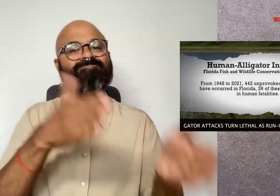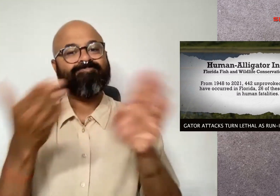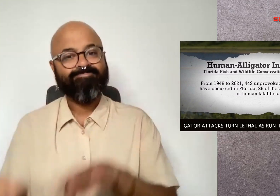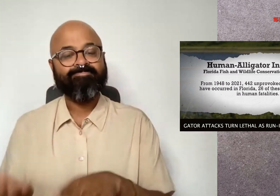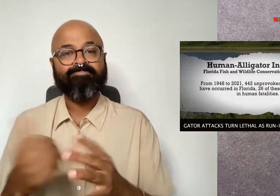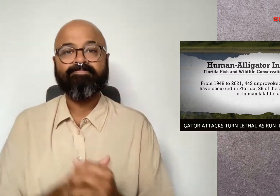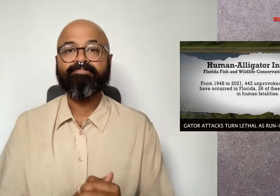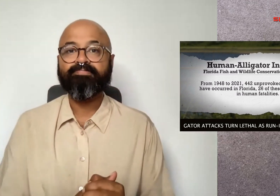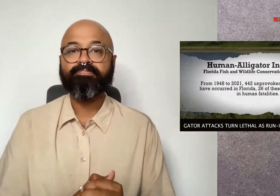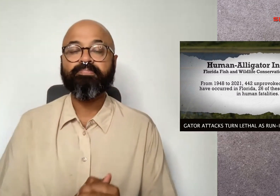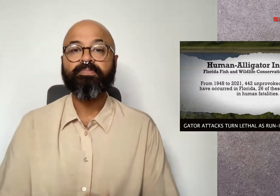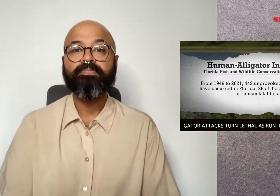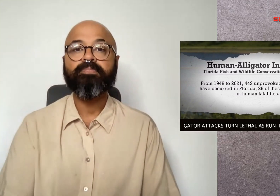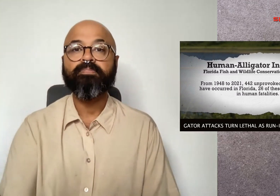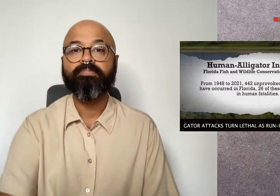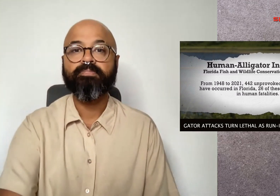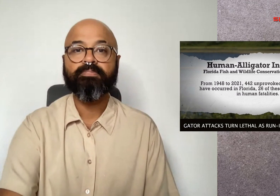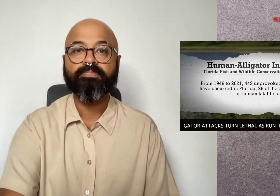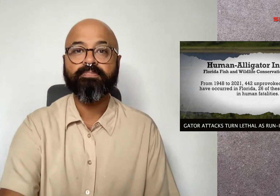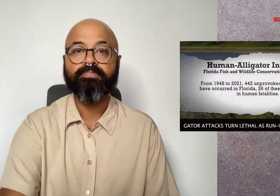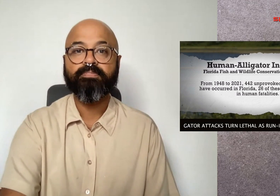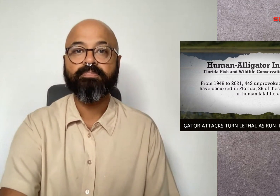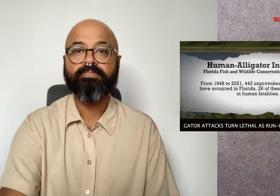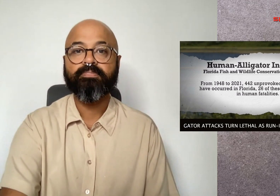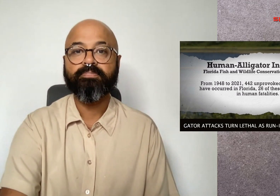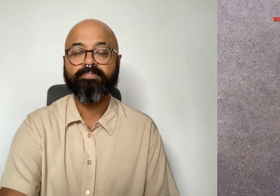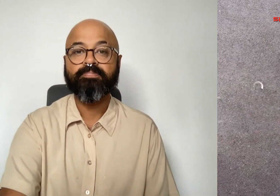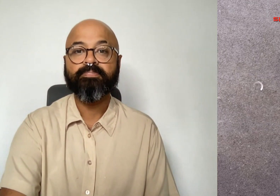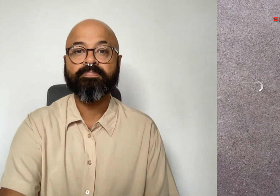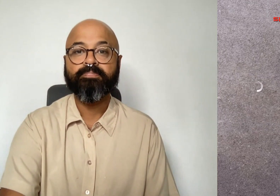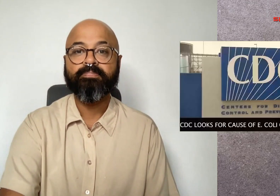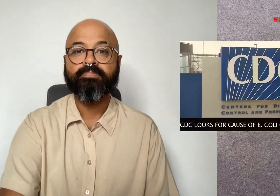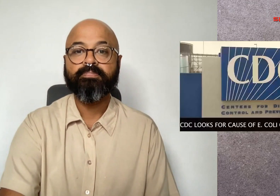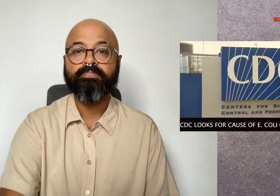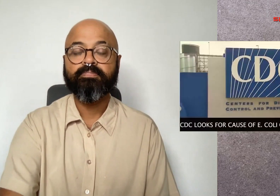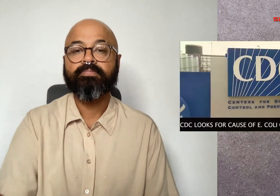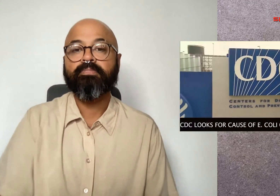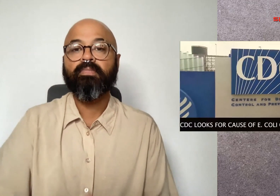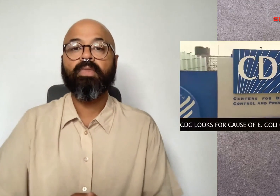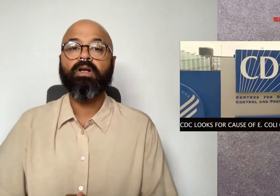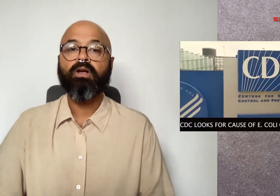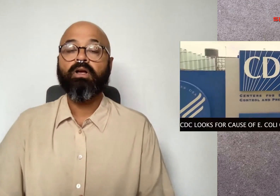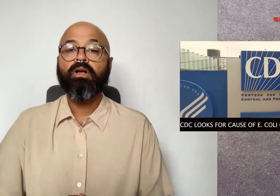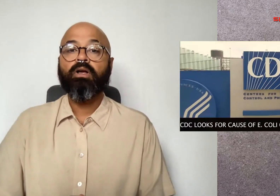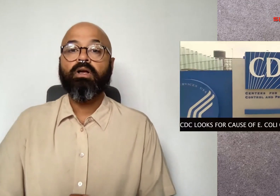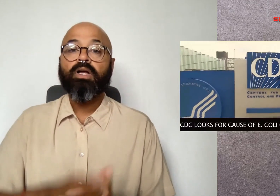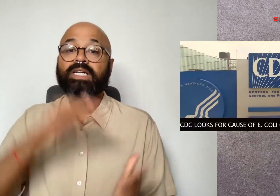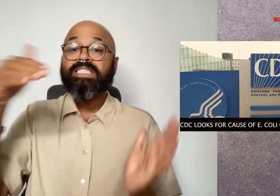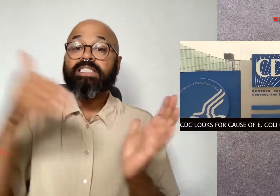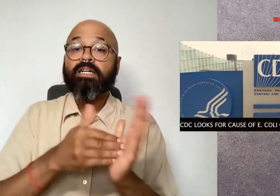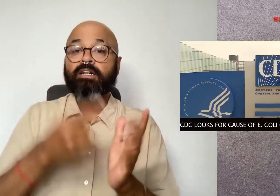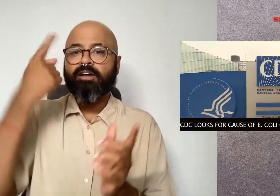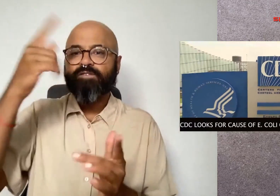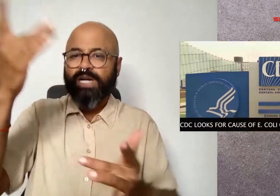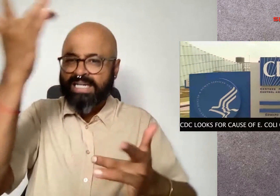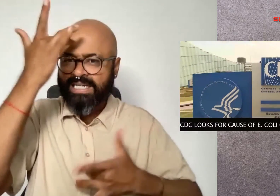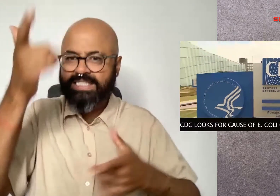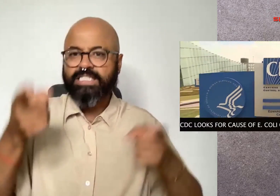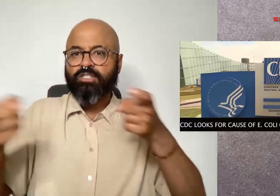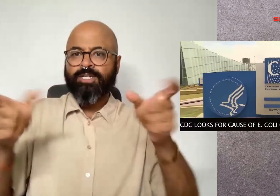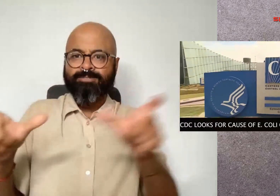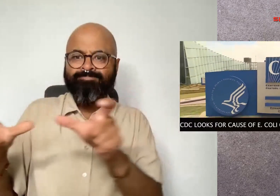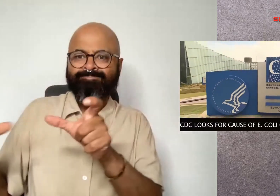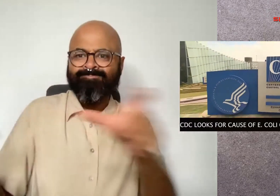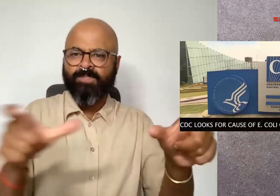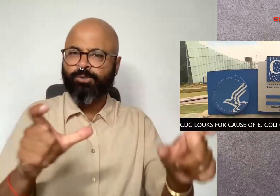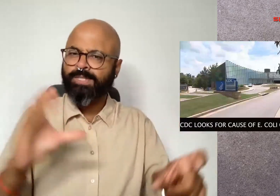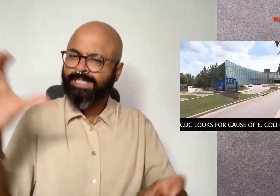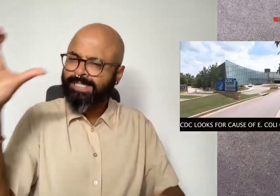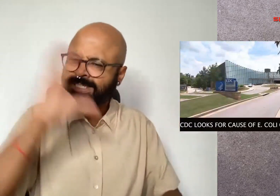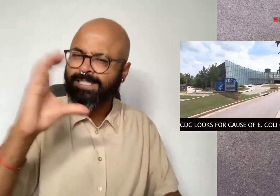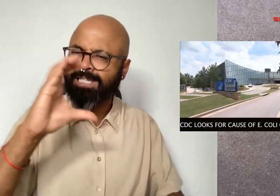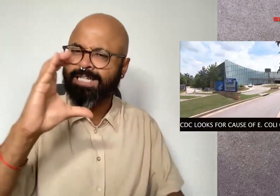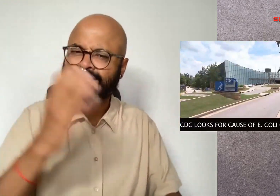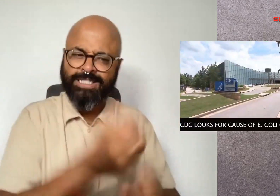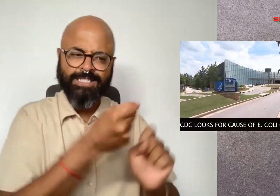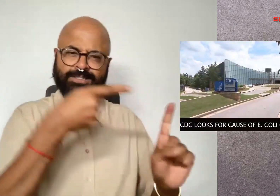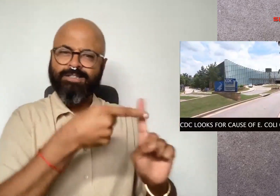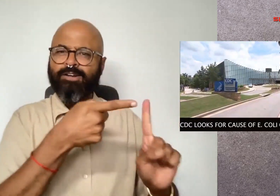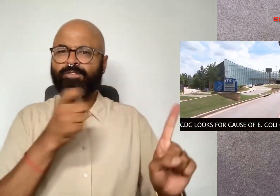deadly